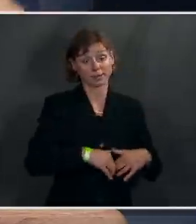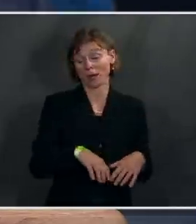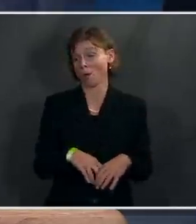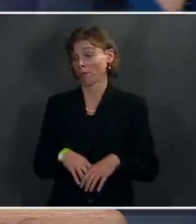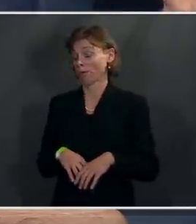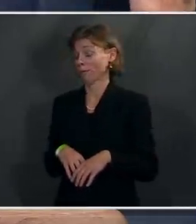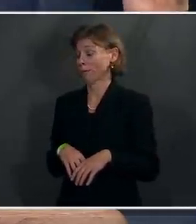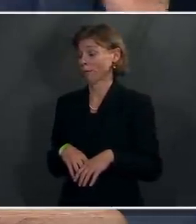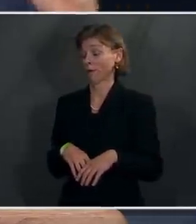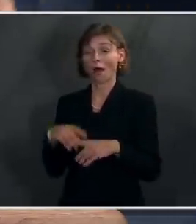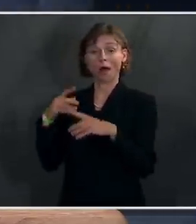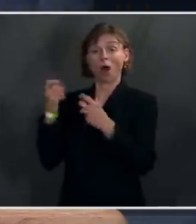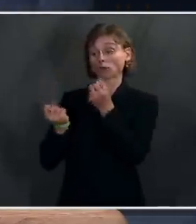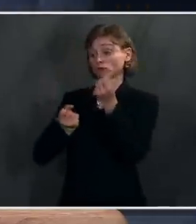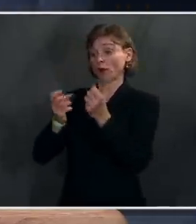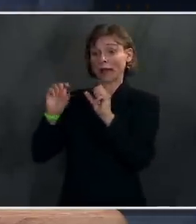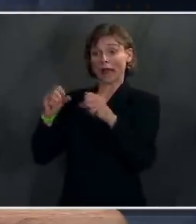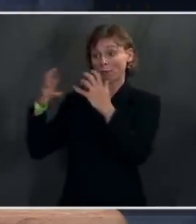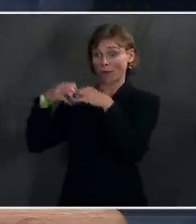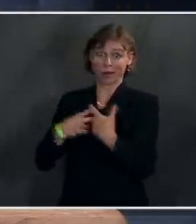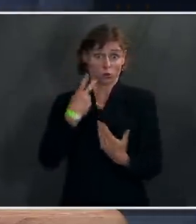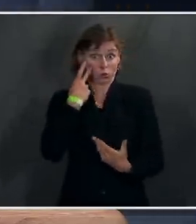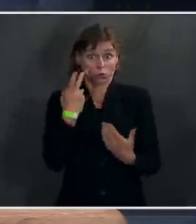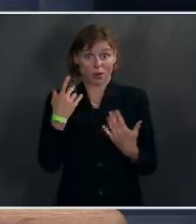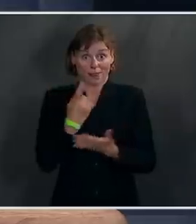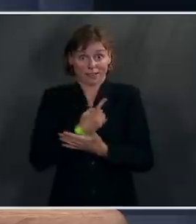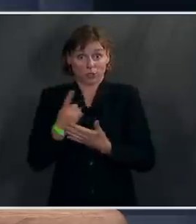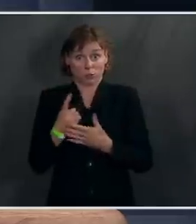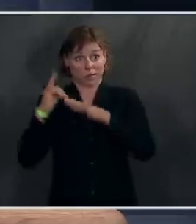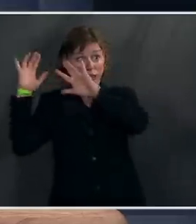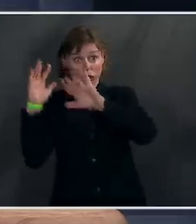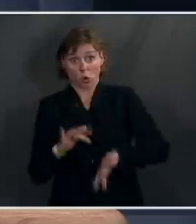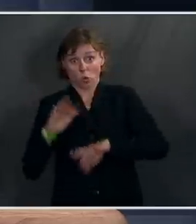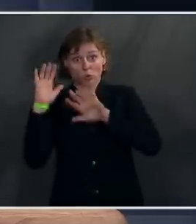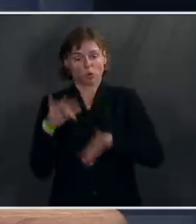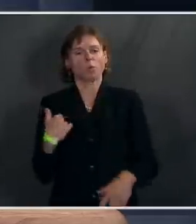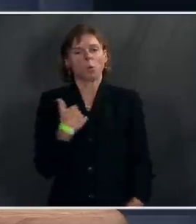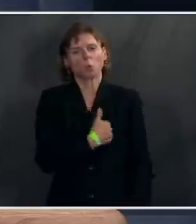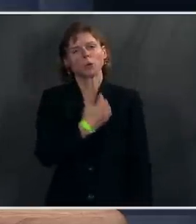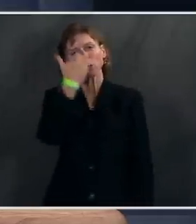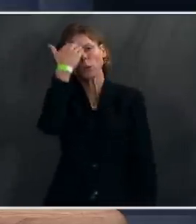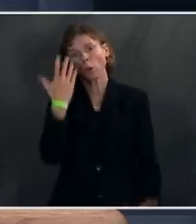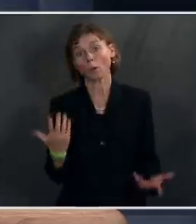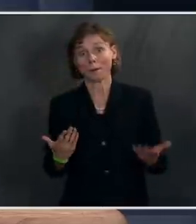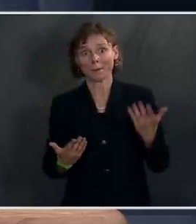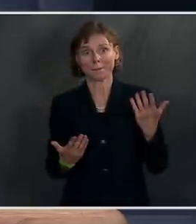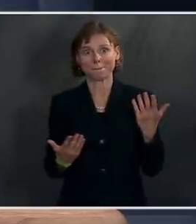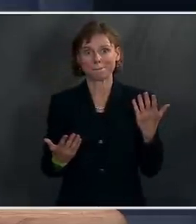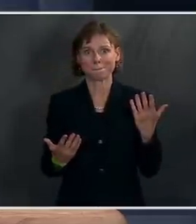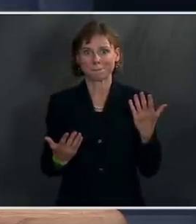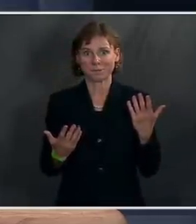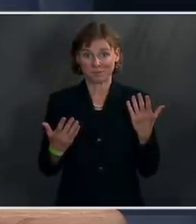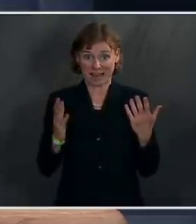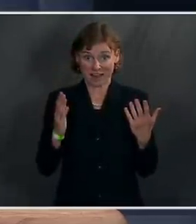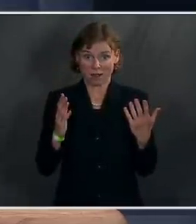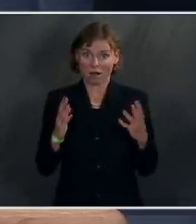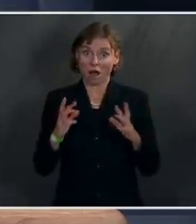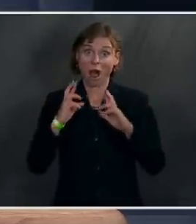as we've seen this week. We're fully aware of that. May our problem be that we have too many vaccines to put in the arms of the American people.